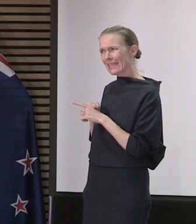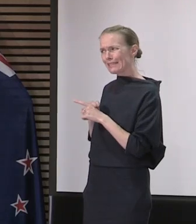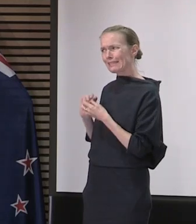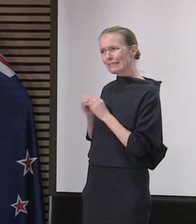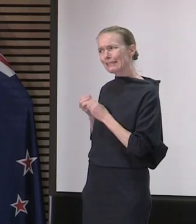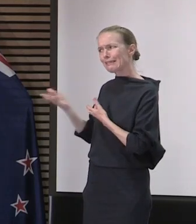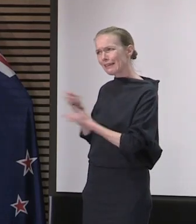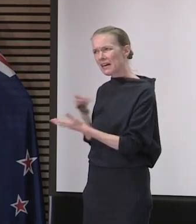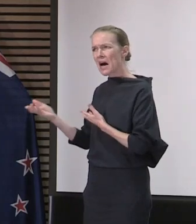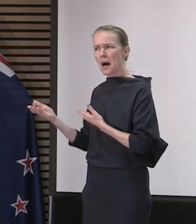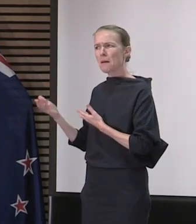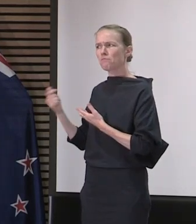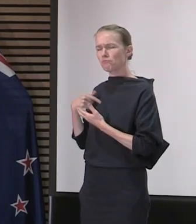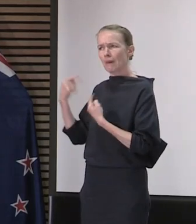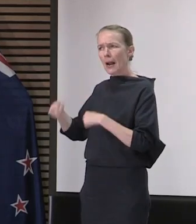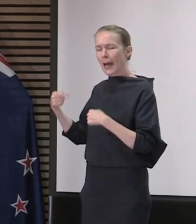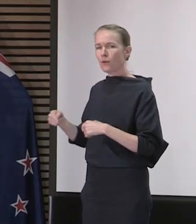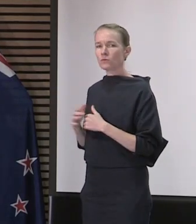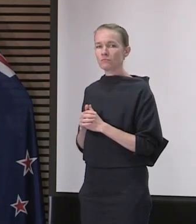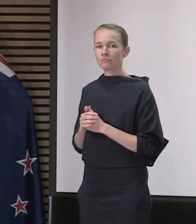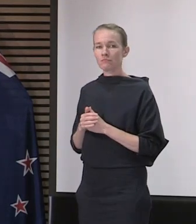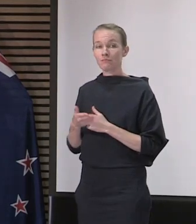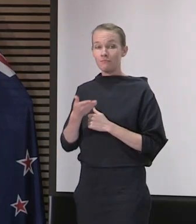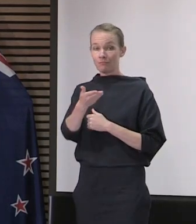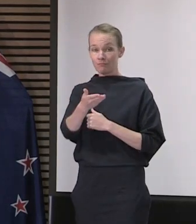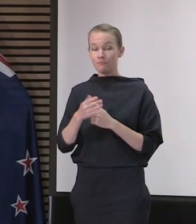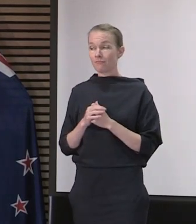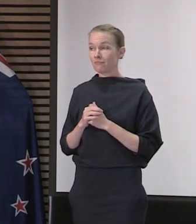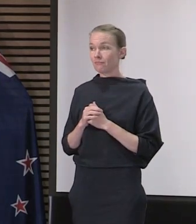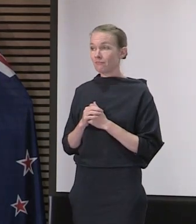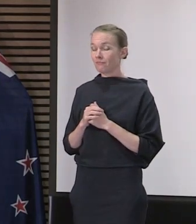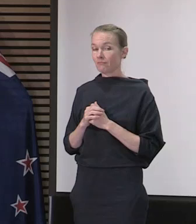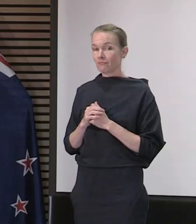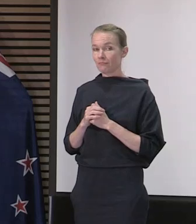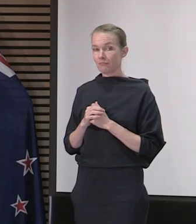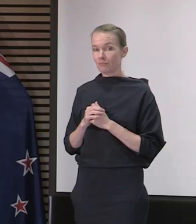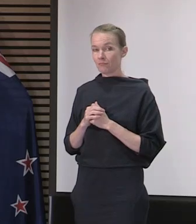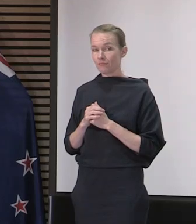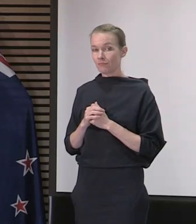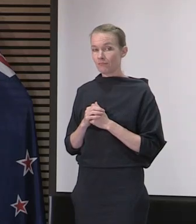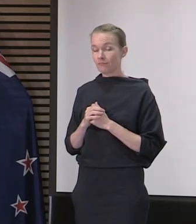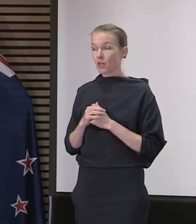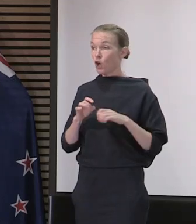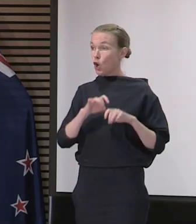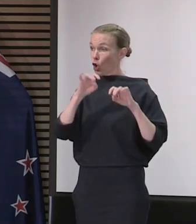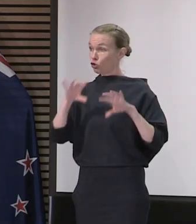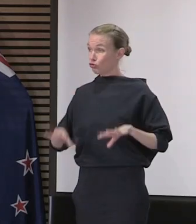right through the lockdown and then as we move into a Level three as well. It has just been revealed